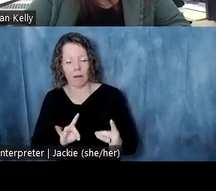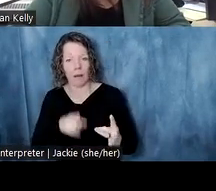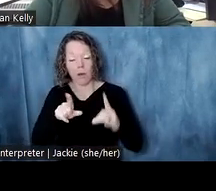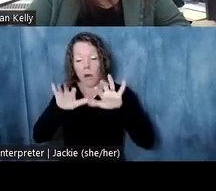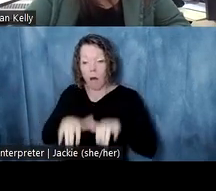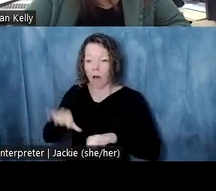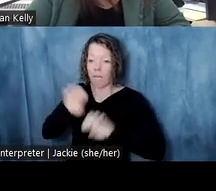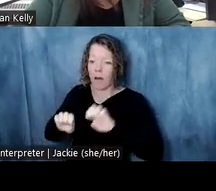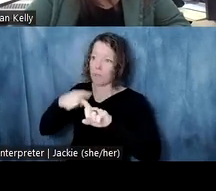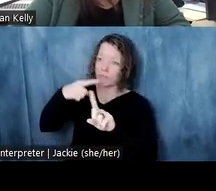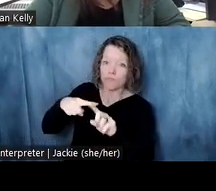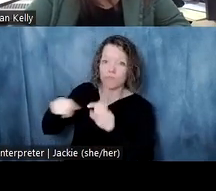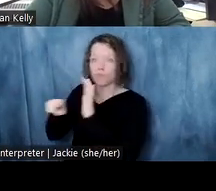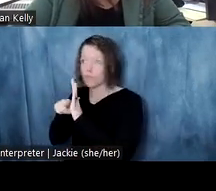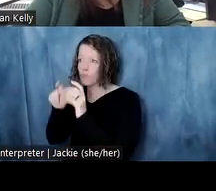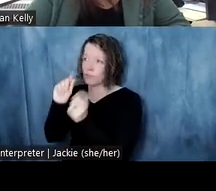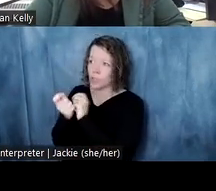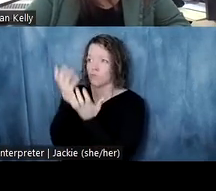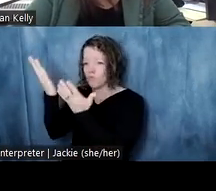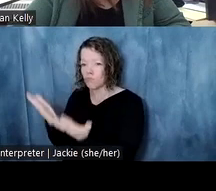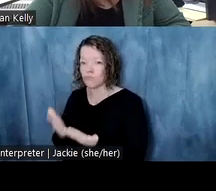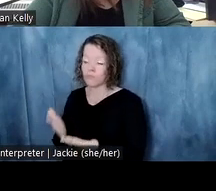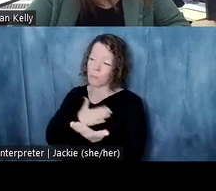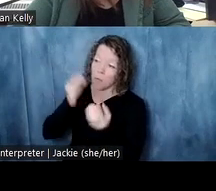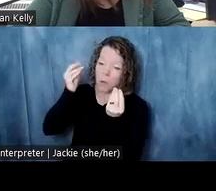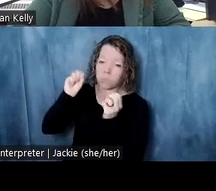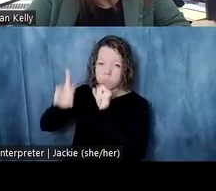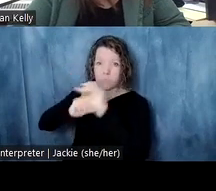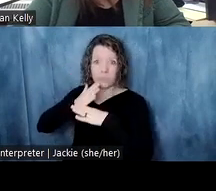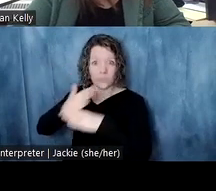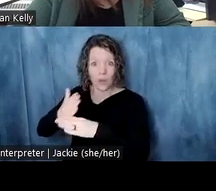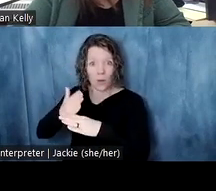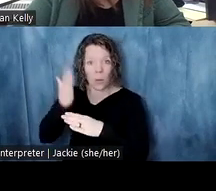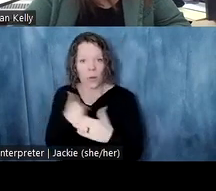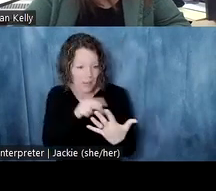you could take the few minutes at the end of the program to complete these evaluations. The links